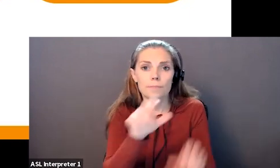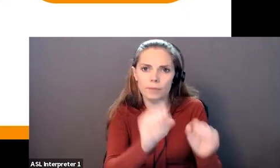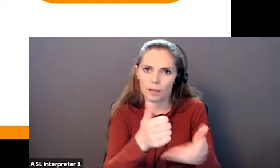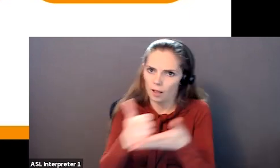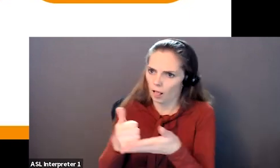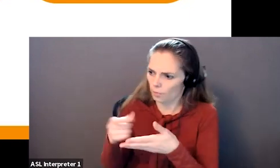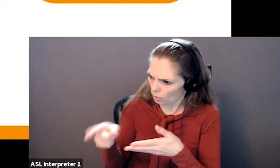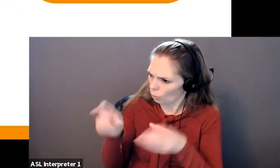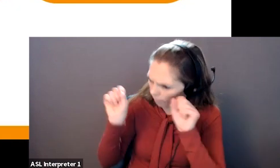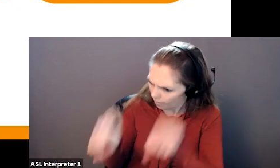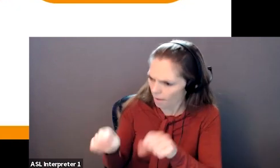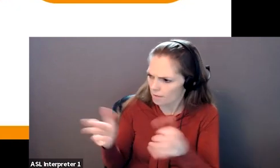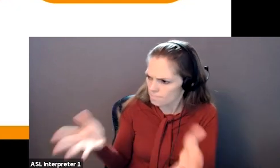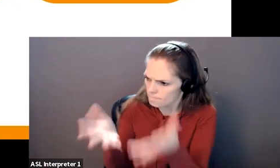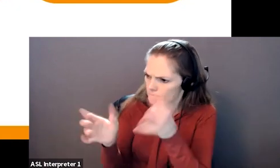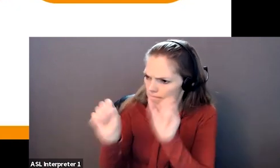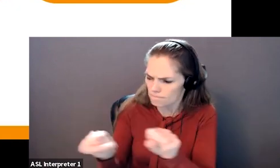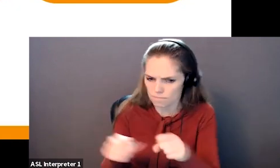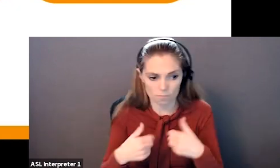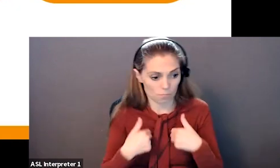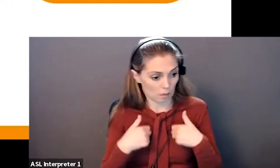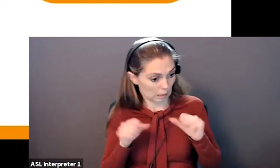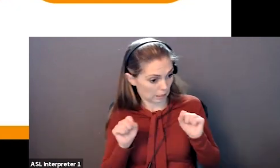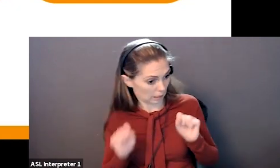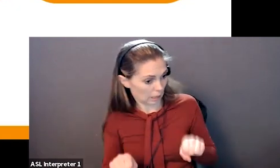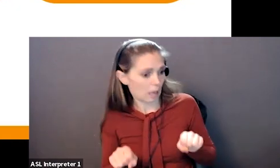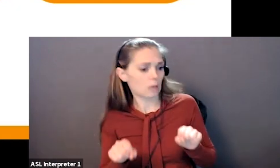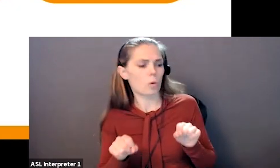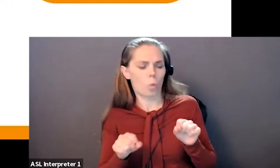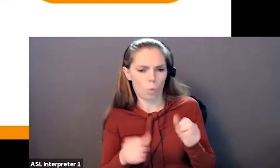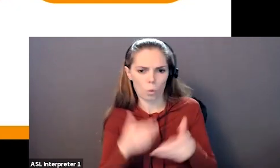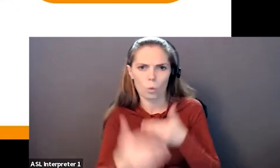important because it's very easy for what we're seeing you know this population of individuals